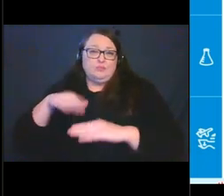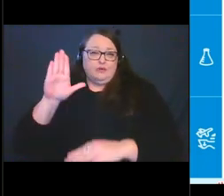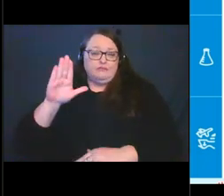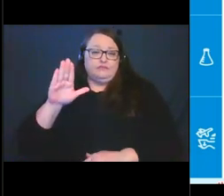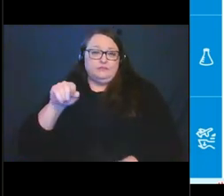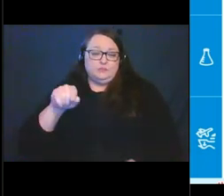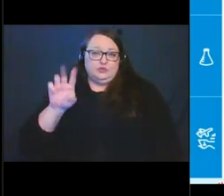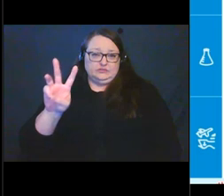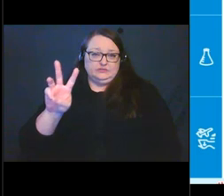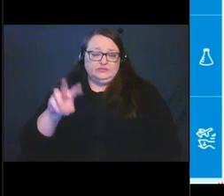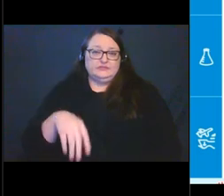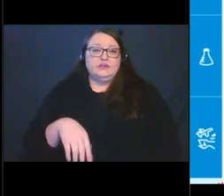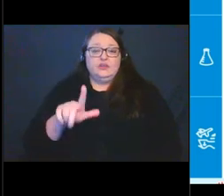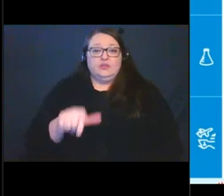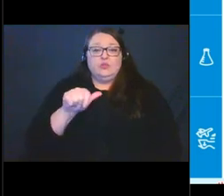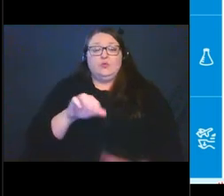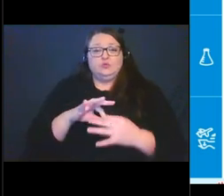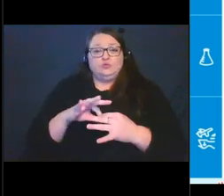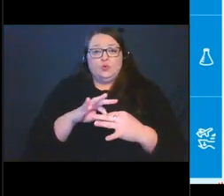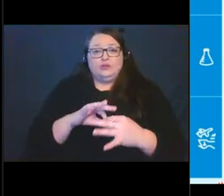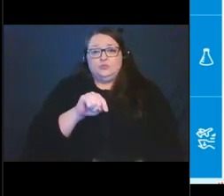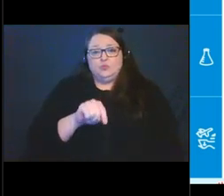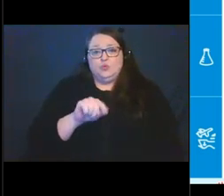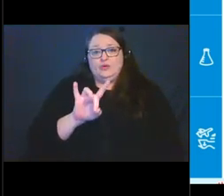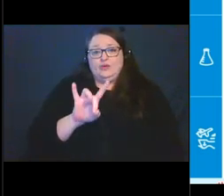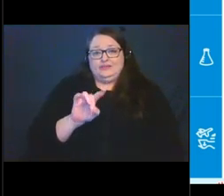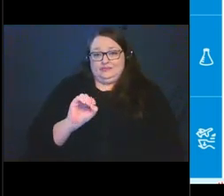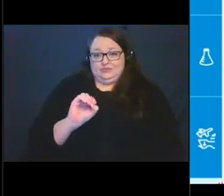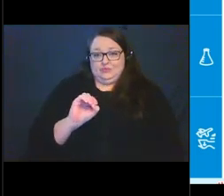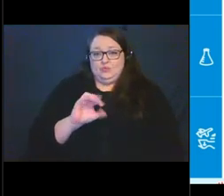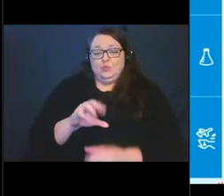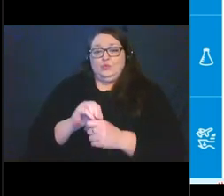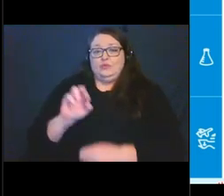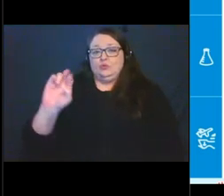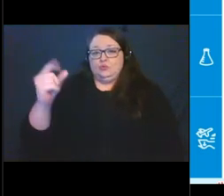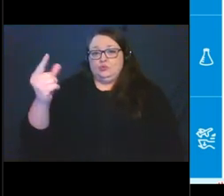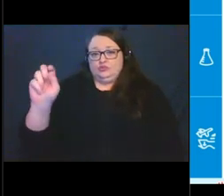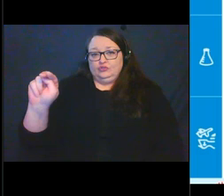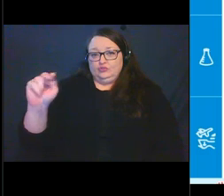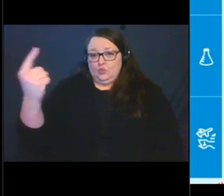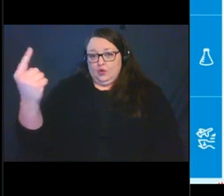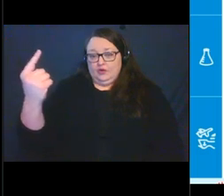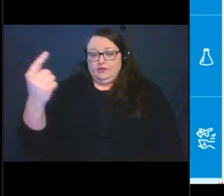with the lowest correlation score being 0.80 in Region 1, and the highest correlation score being